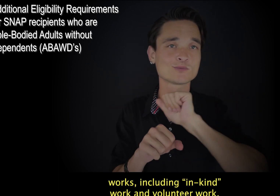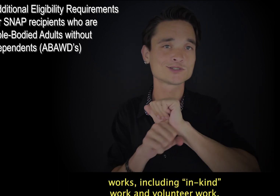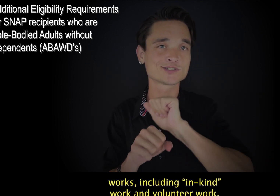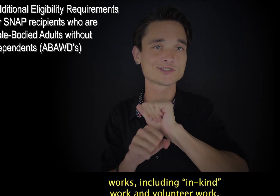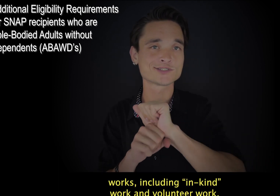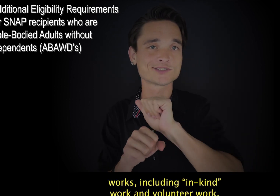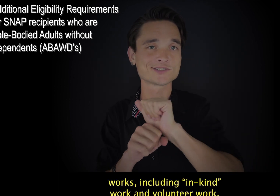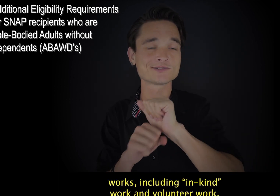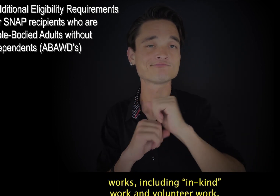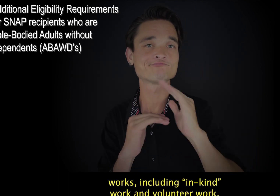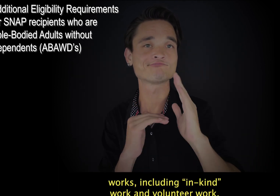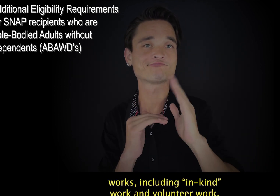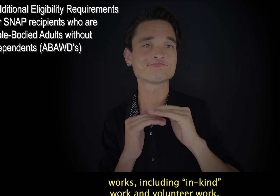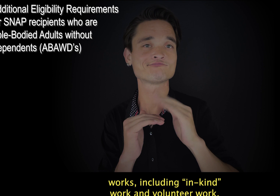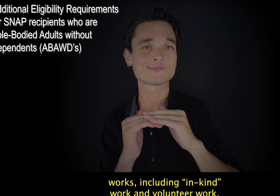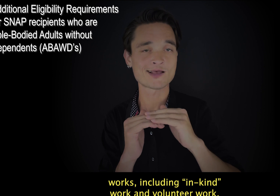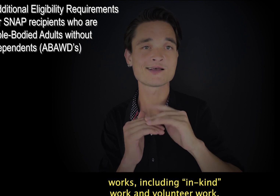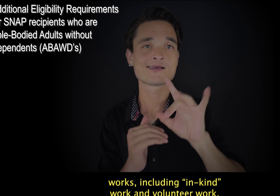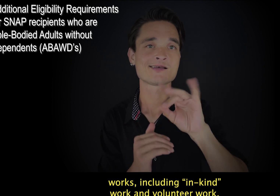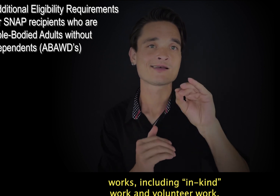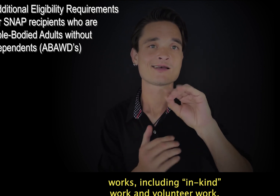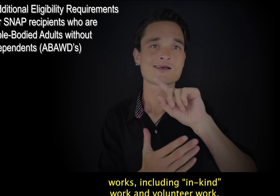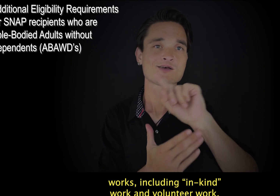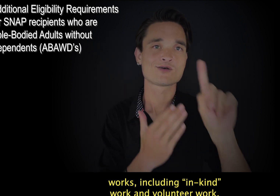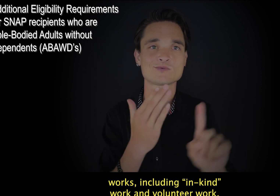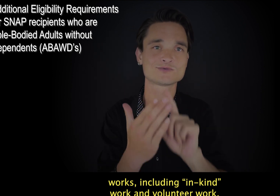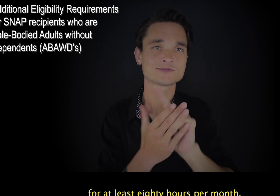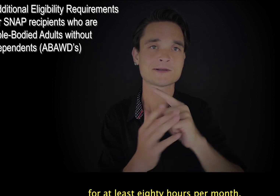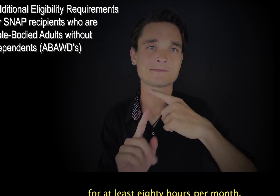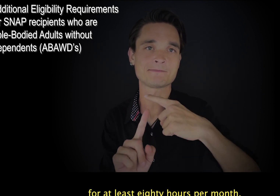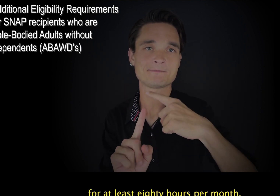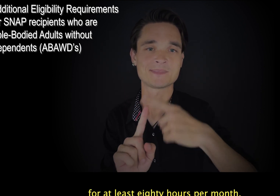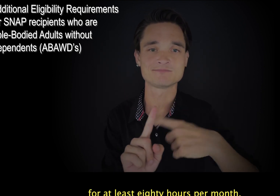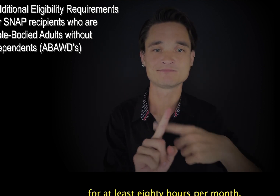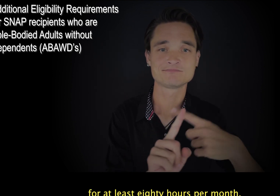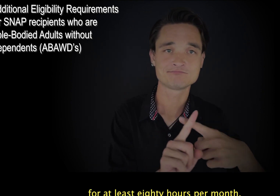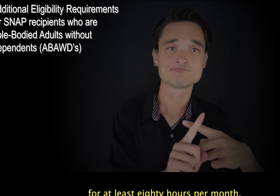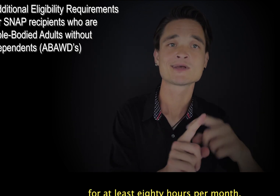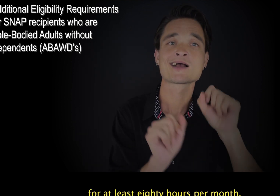works, including “in-kind” work and volunteer work, for at least eighty hours per month,